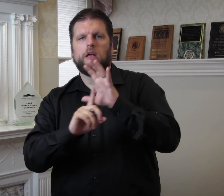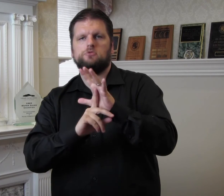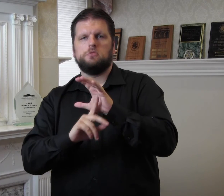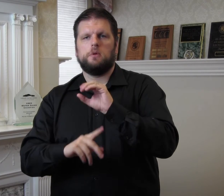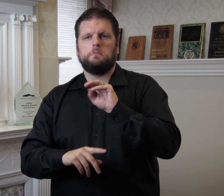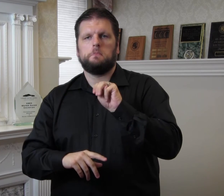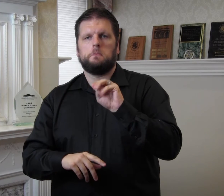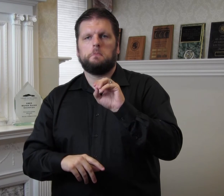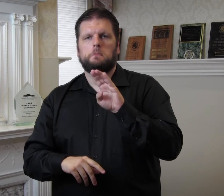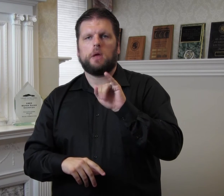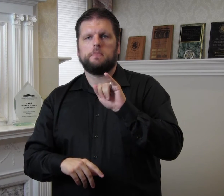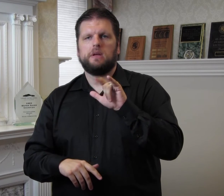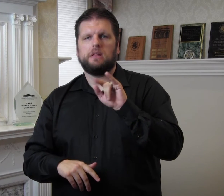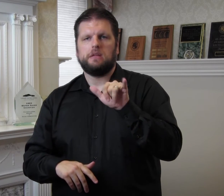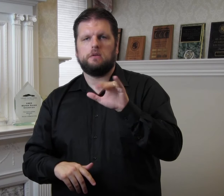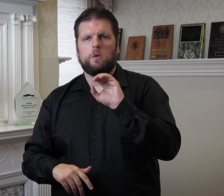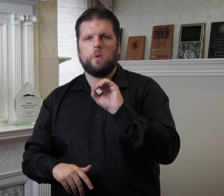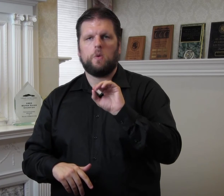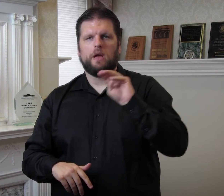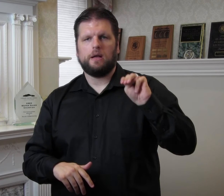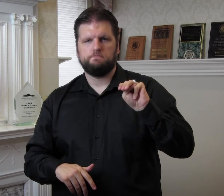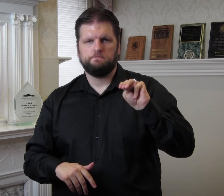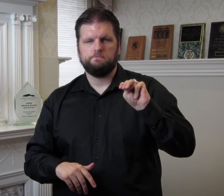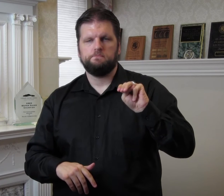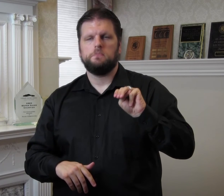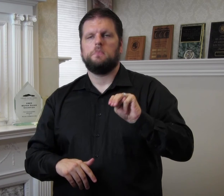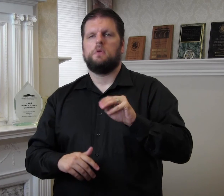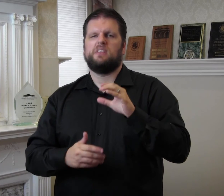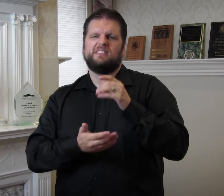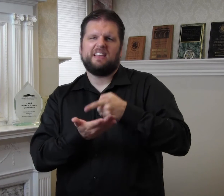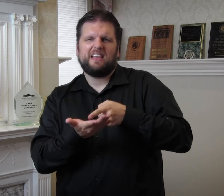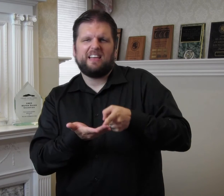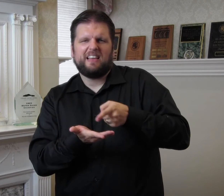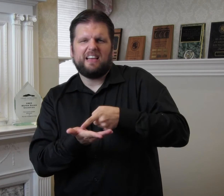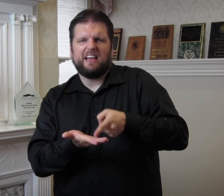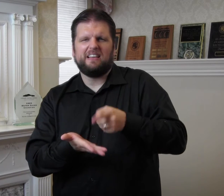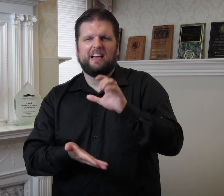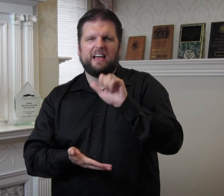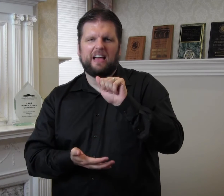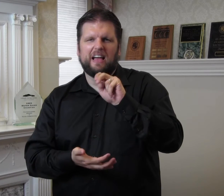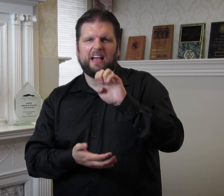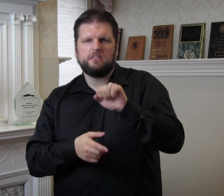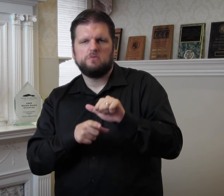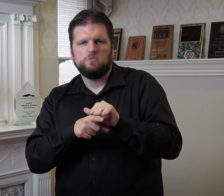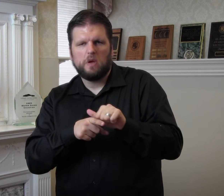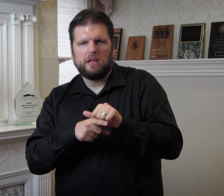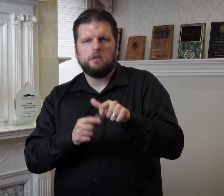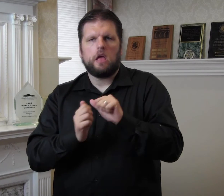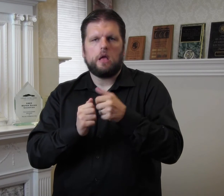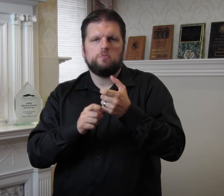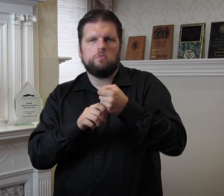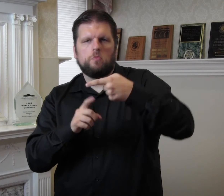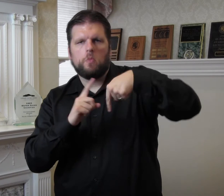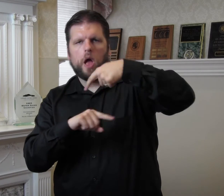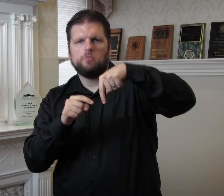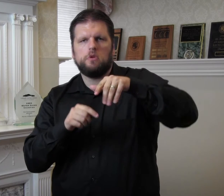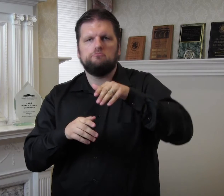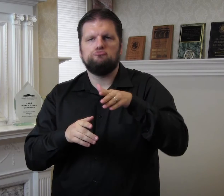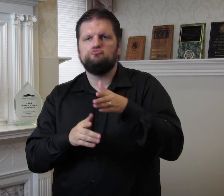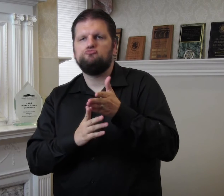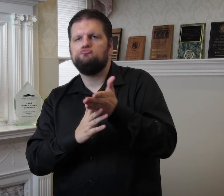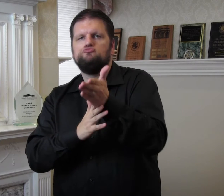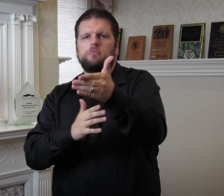such as orientation and mobility (O&M), cane training,